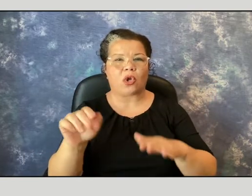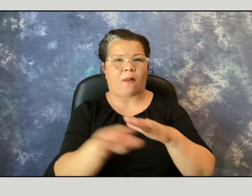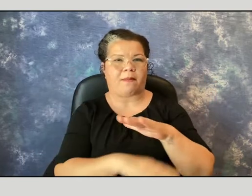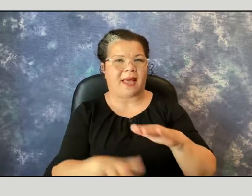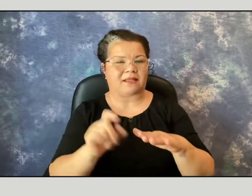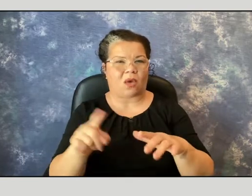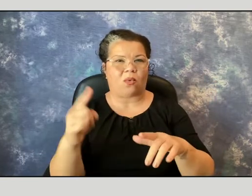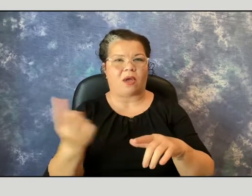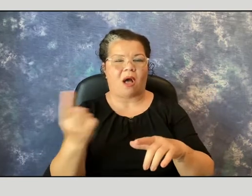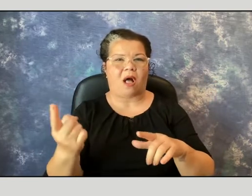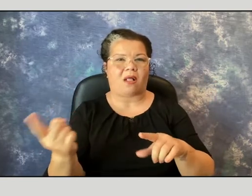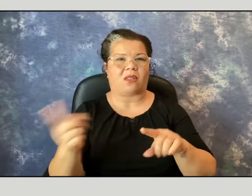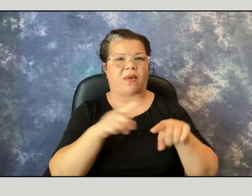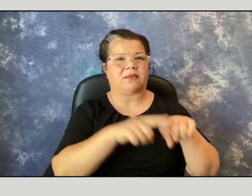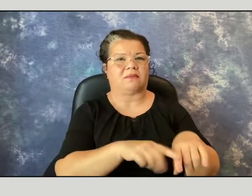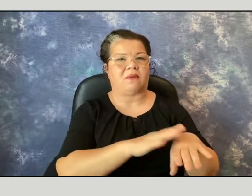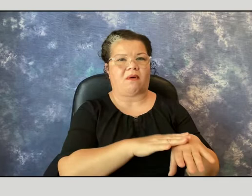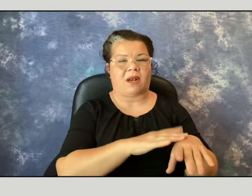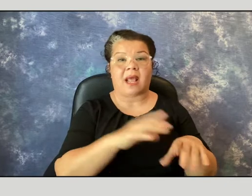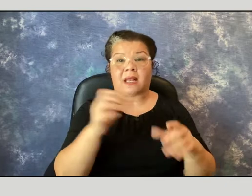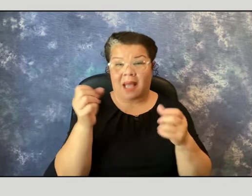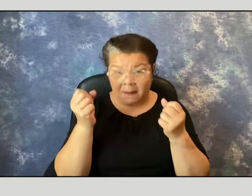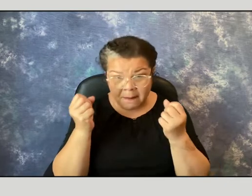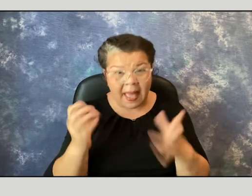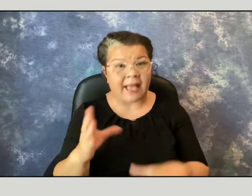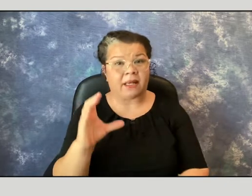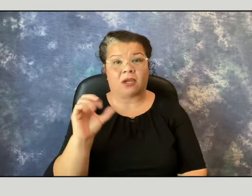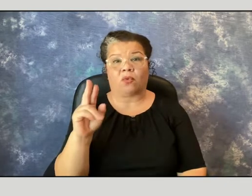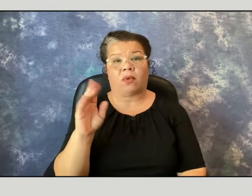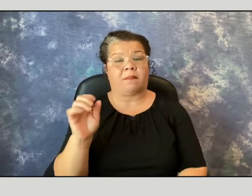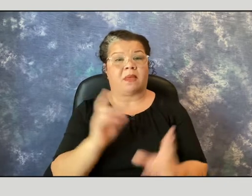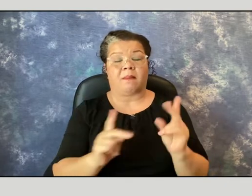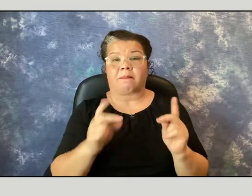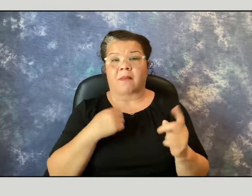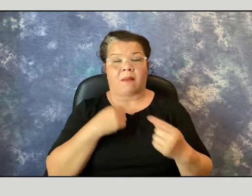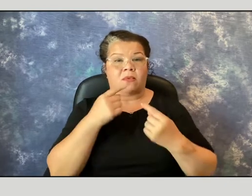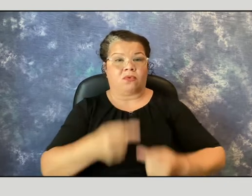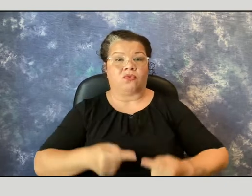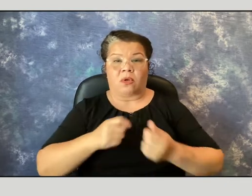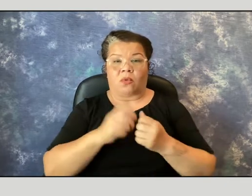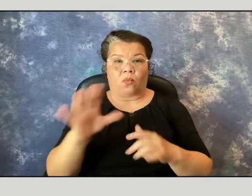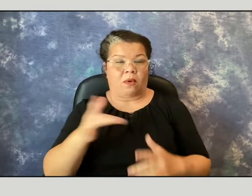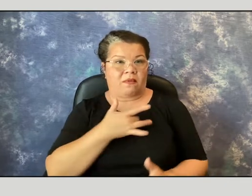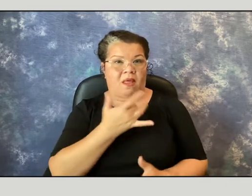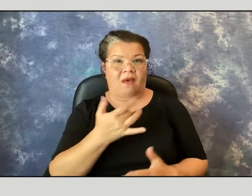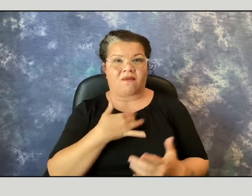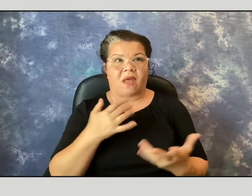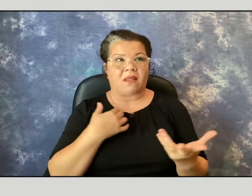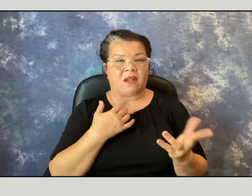has had to struggle with and had to reimagine, what does it mean to be the product of,